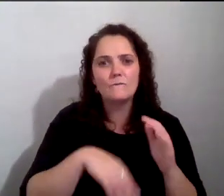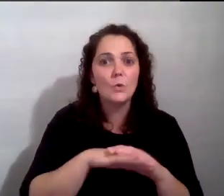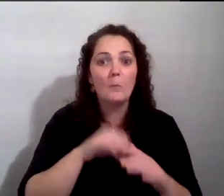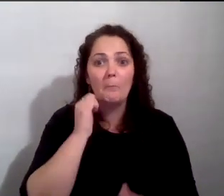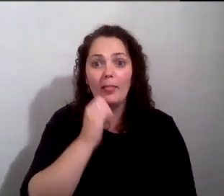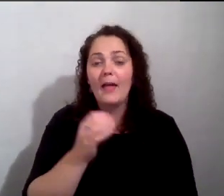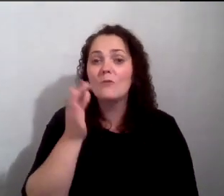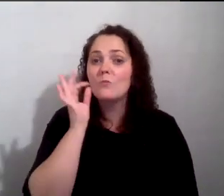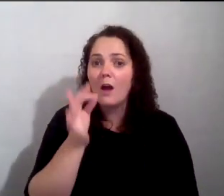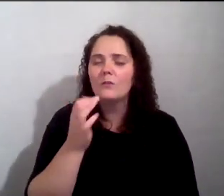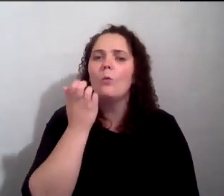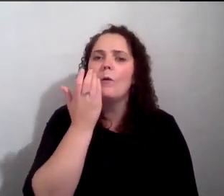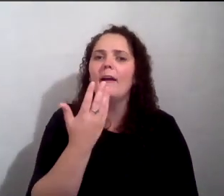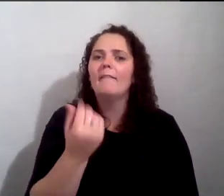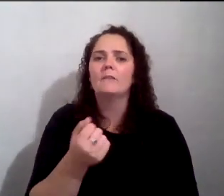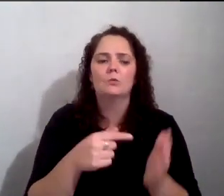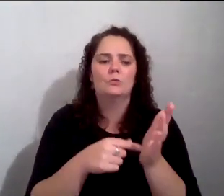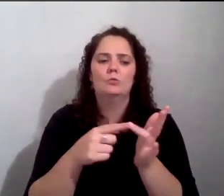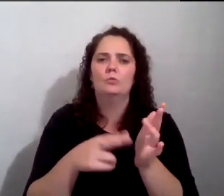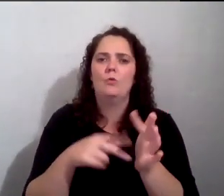just black and white, you always introduce these kind of